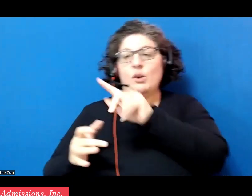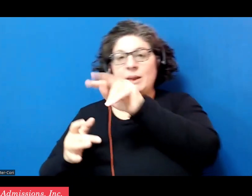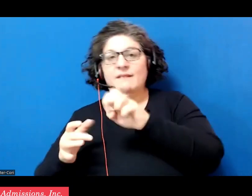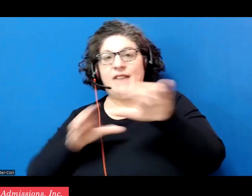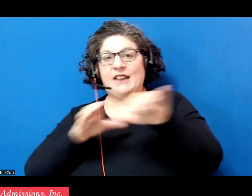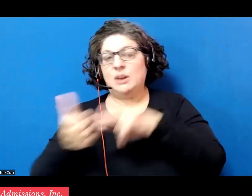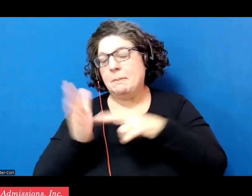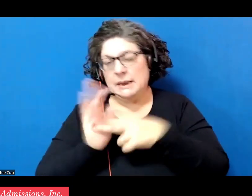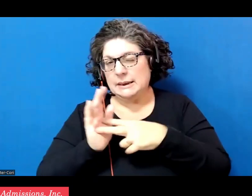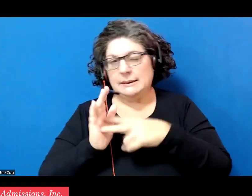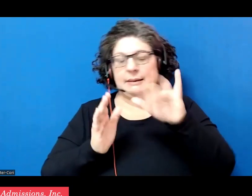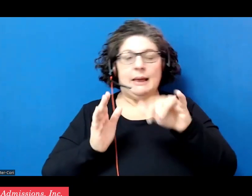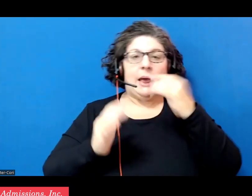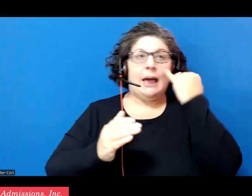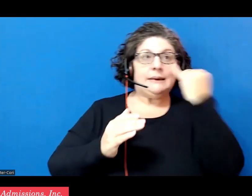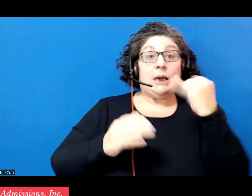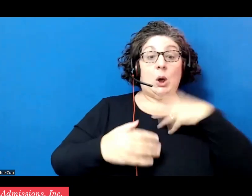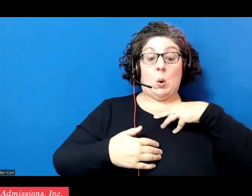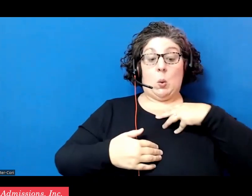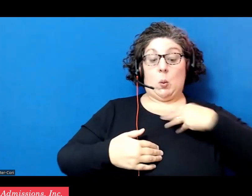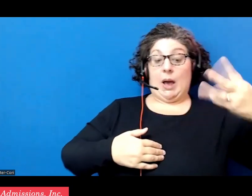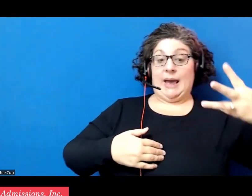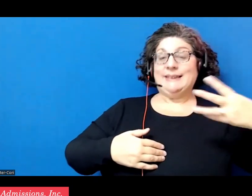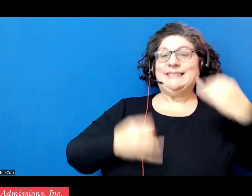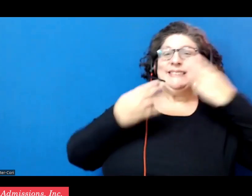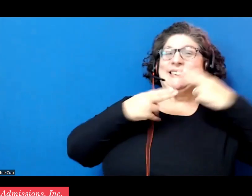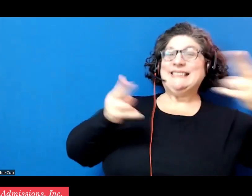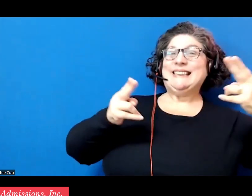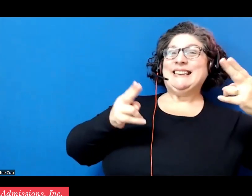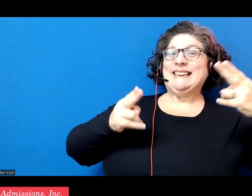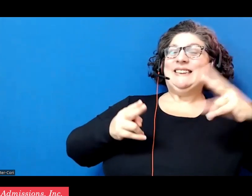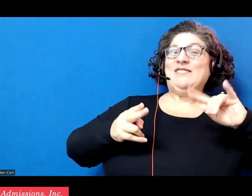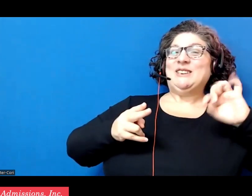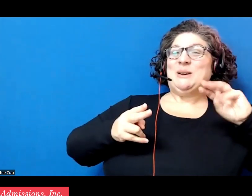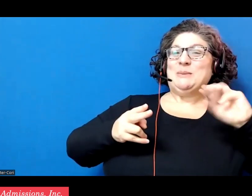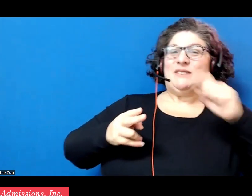Basic imagery seems to be that whites are innocent victims of affirmative action.